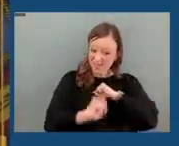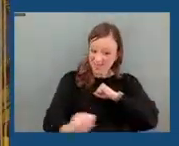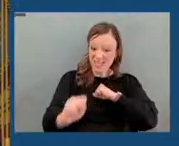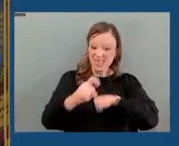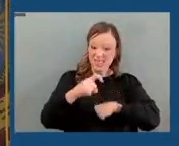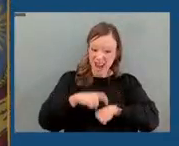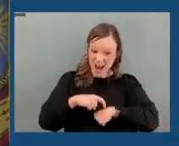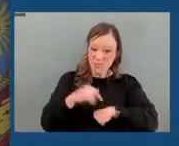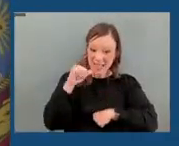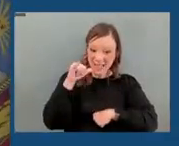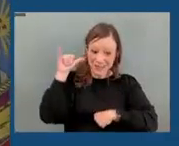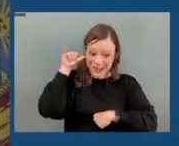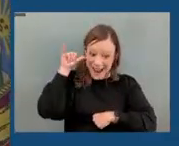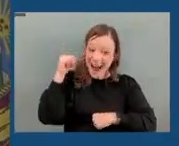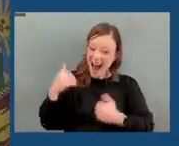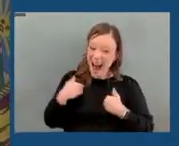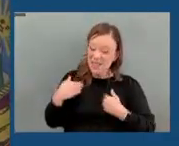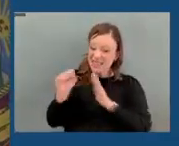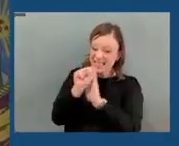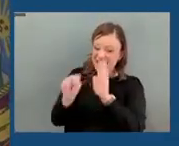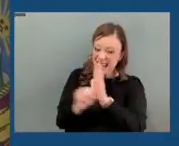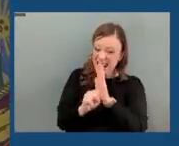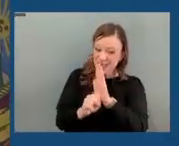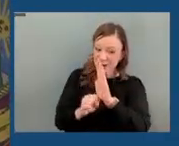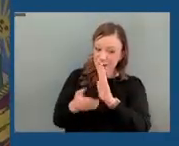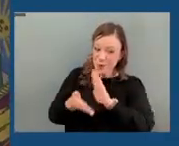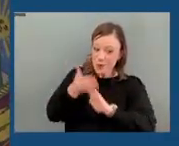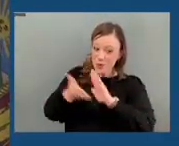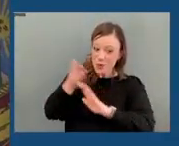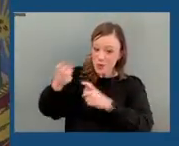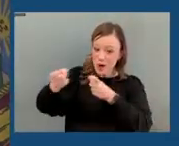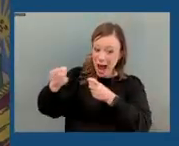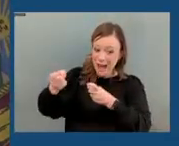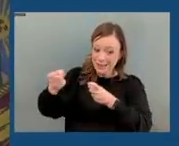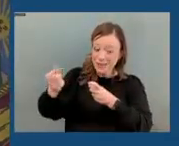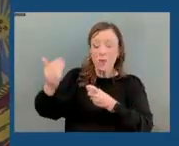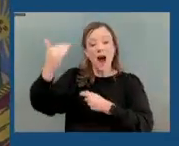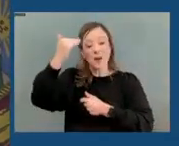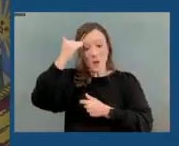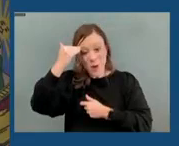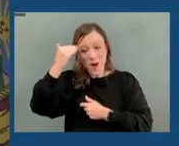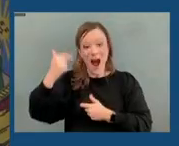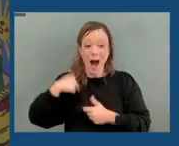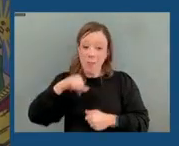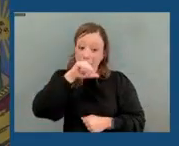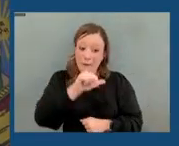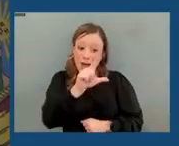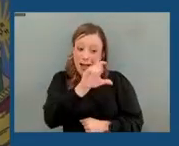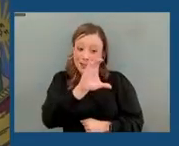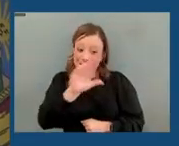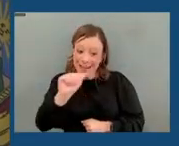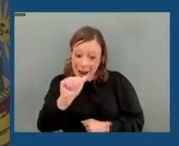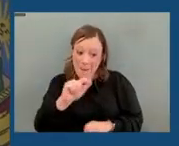Uh, so, uh, as much as I enjoy spending an enormous amount of time with the LC A, our time is limited to, I have to get down to the city